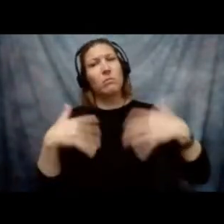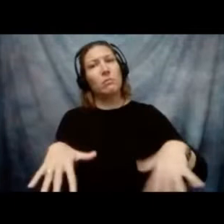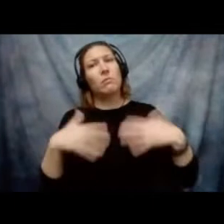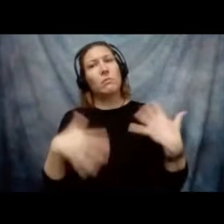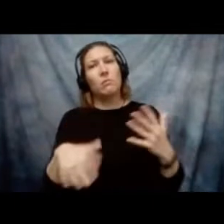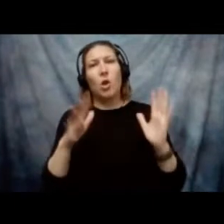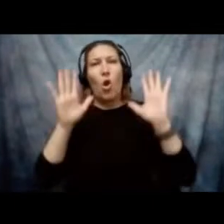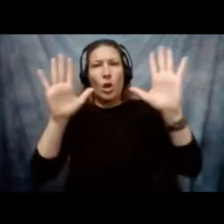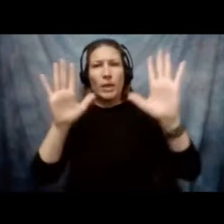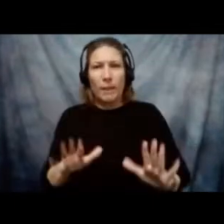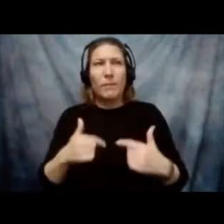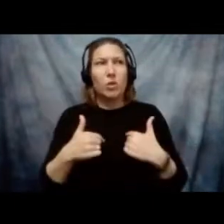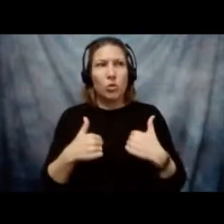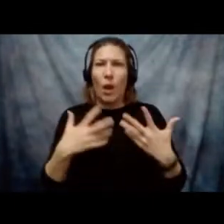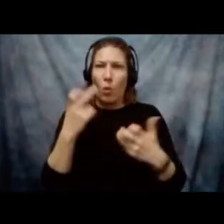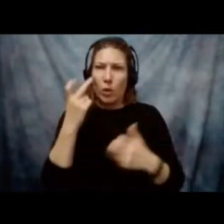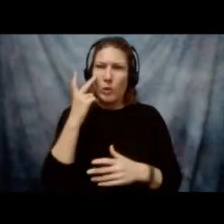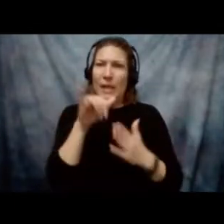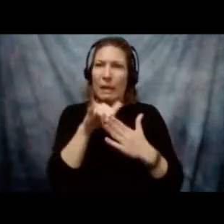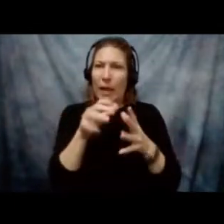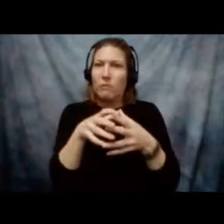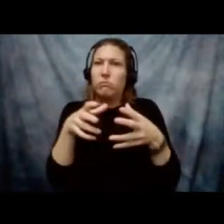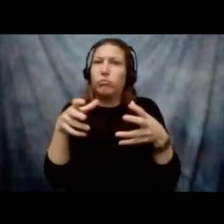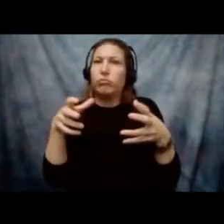are speaking here you can get help from all the people that are in this in these